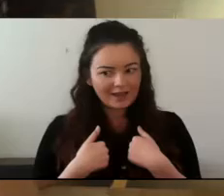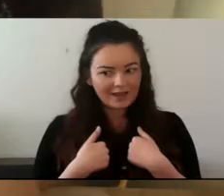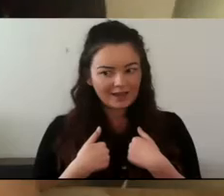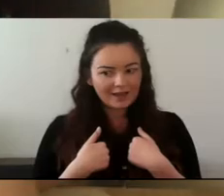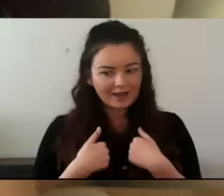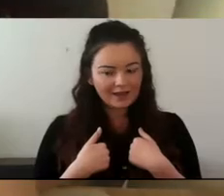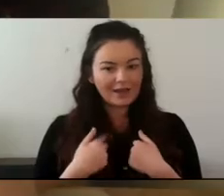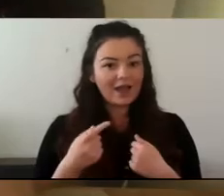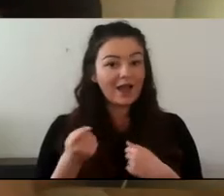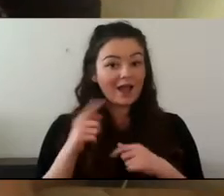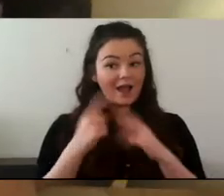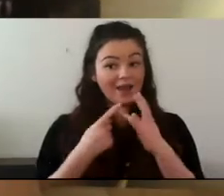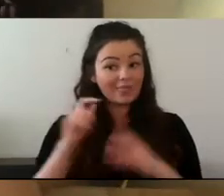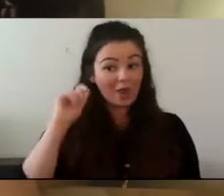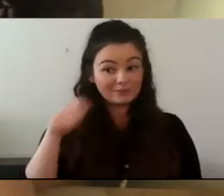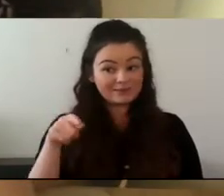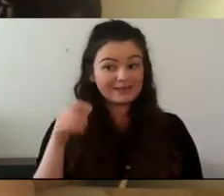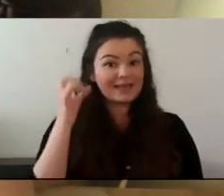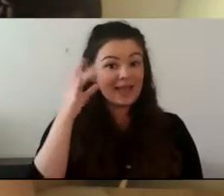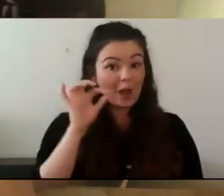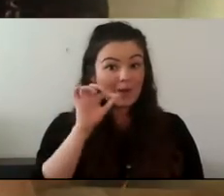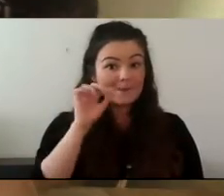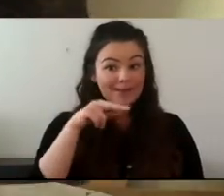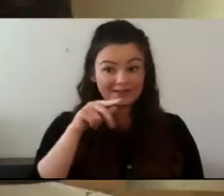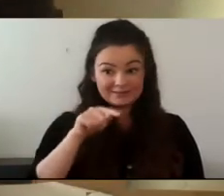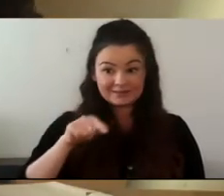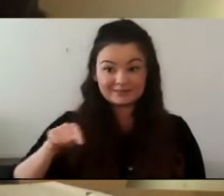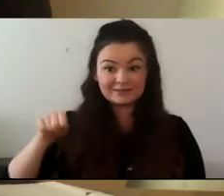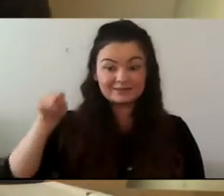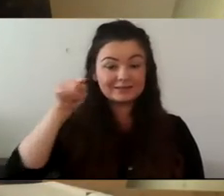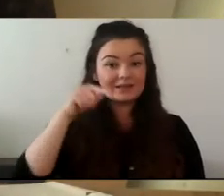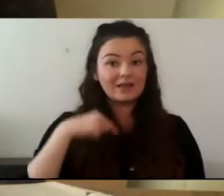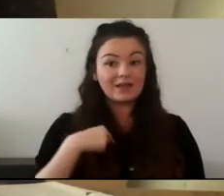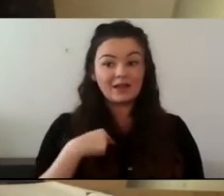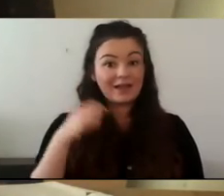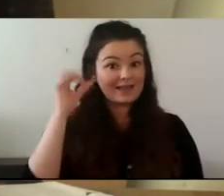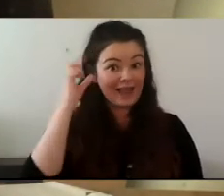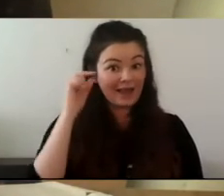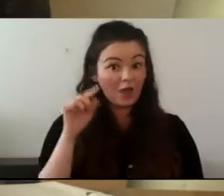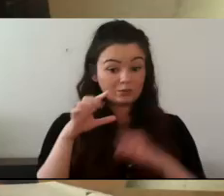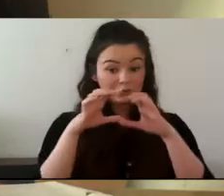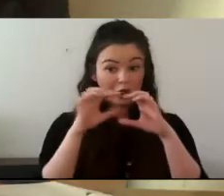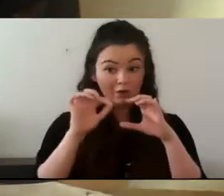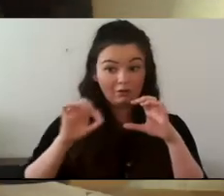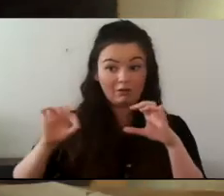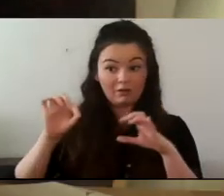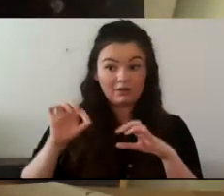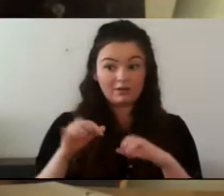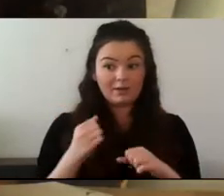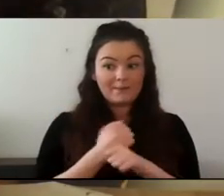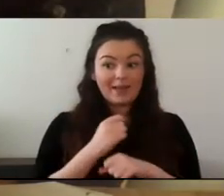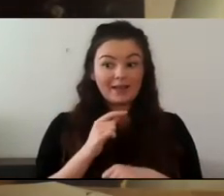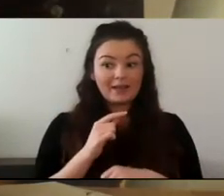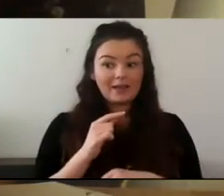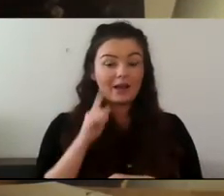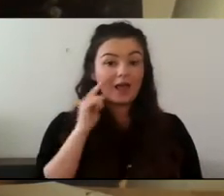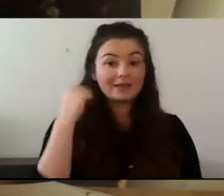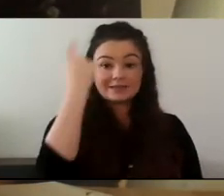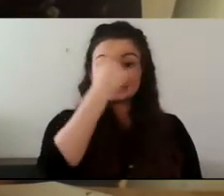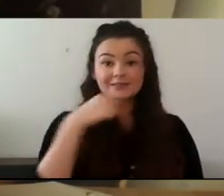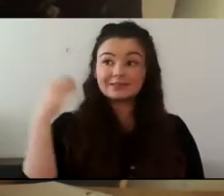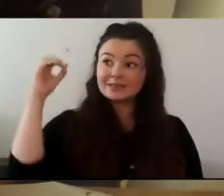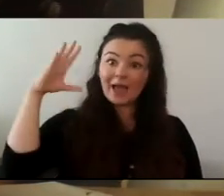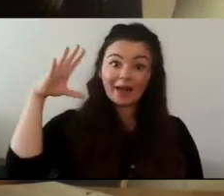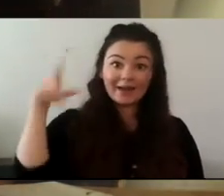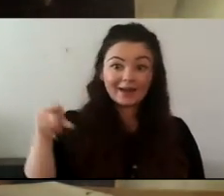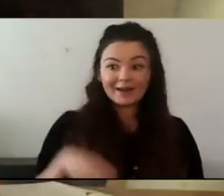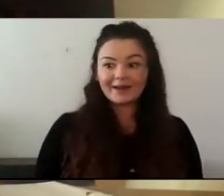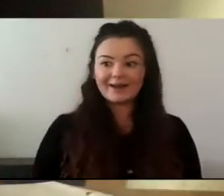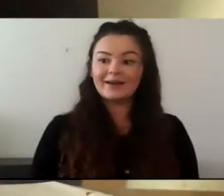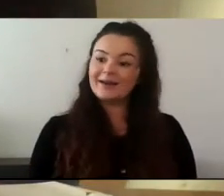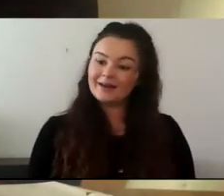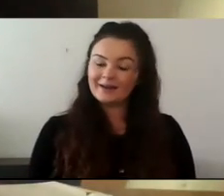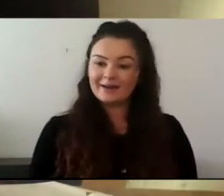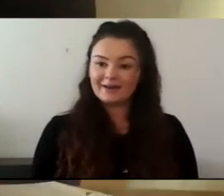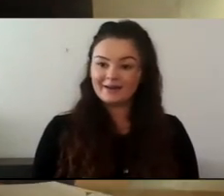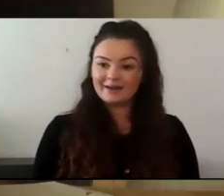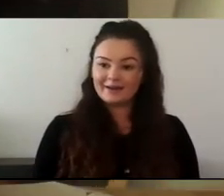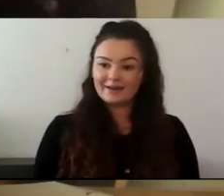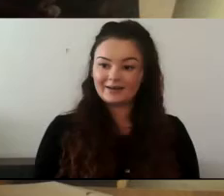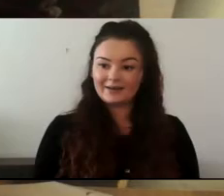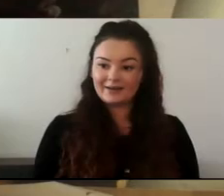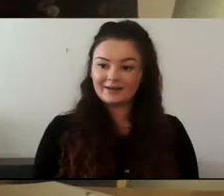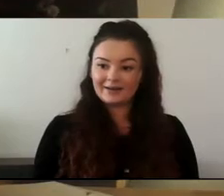another cotton bud in the yellow paint and put it around my yellow circle to make a little sun.